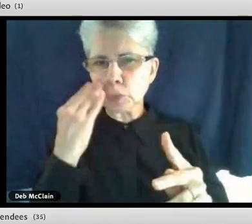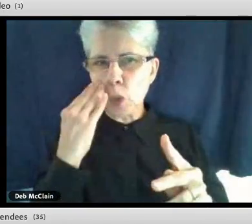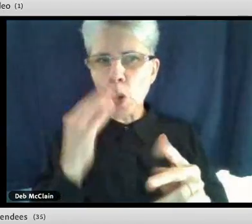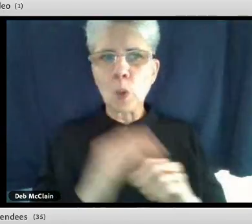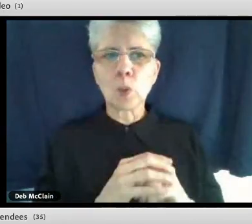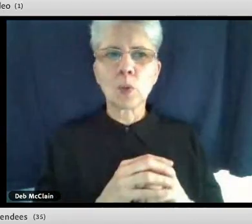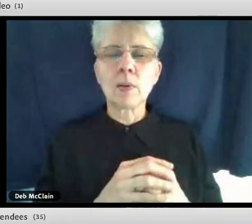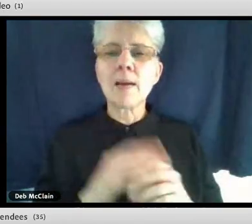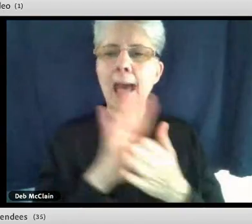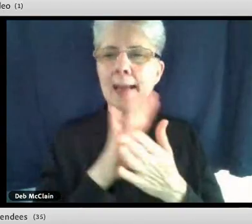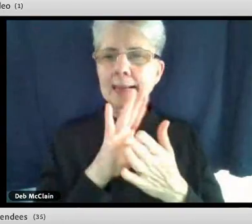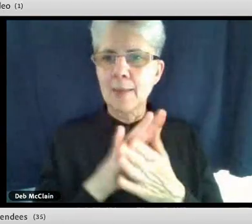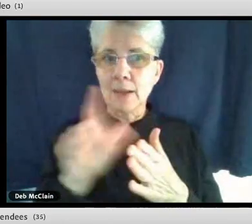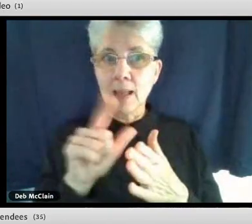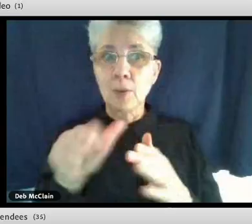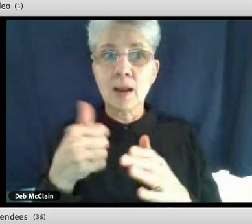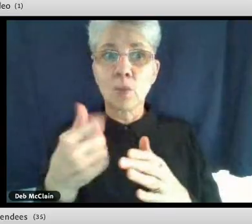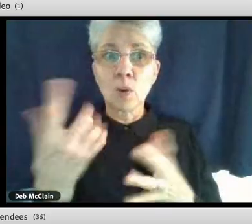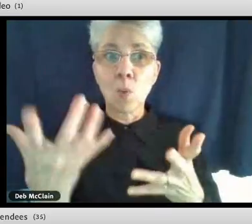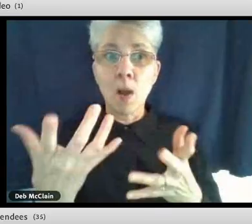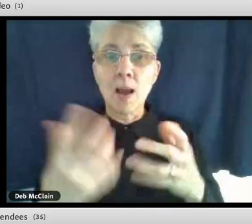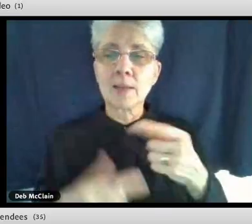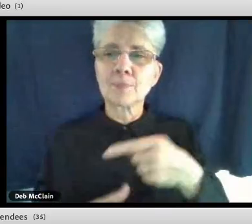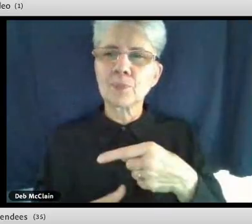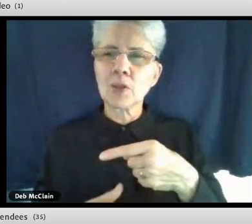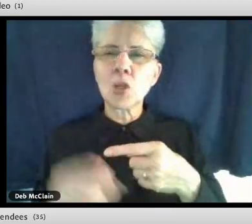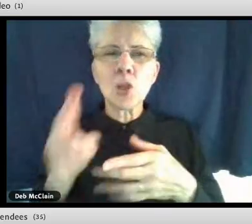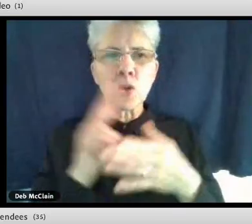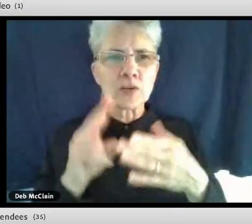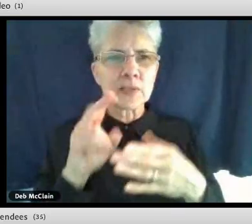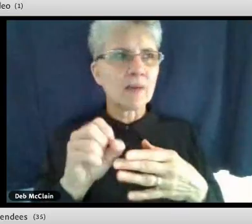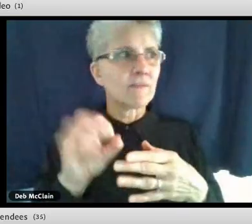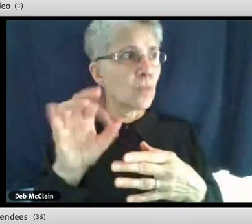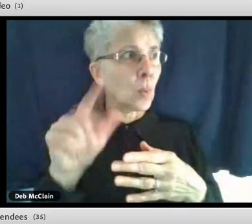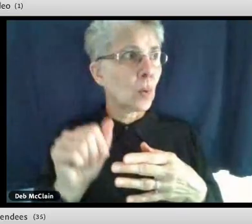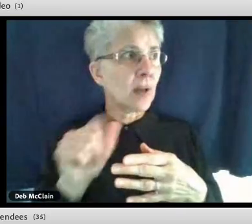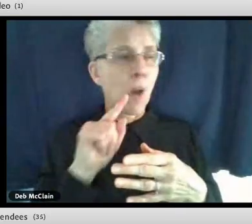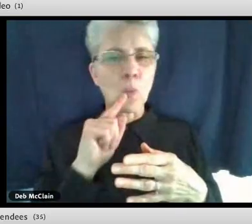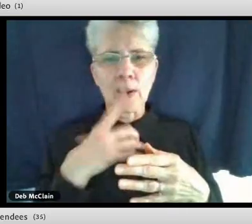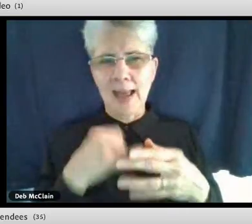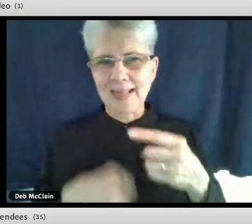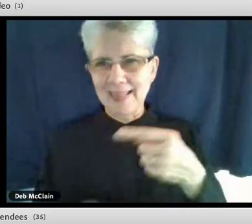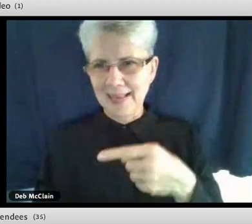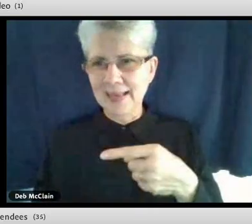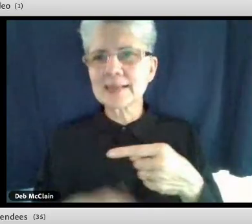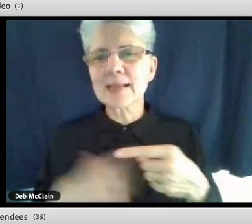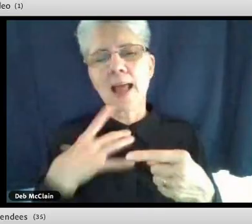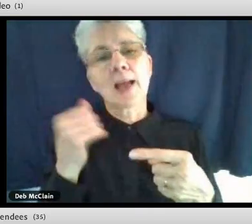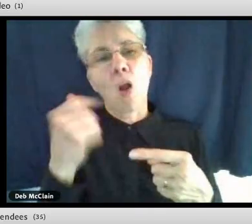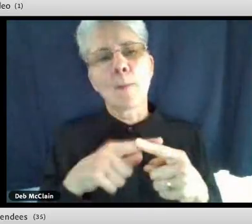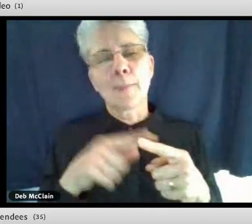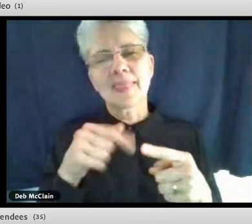getting that message out to people, so that's an academic library. Another one is the University of South Florida.